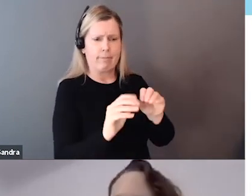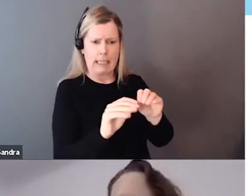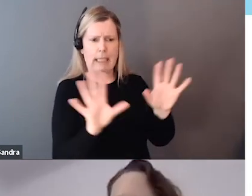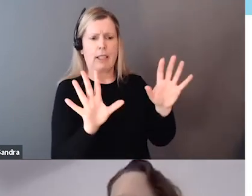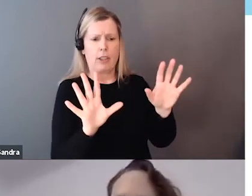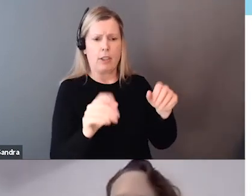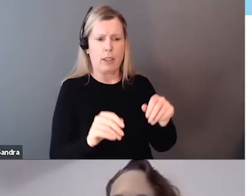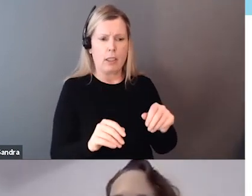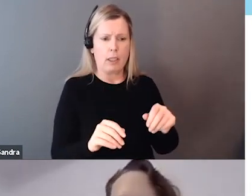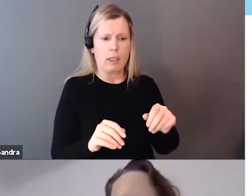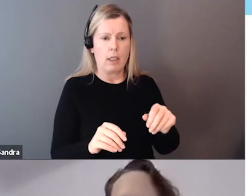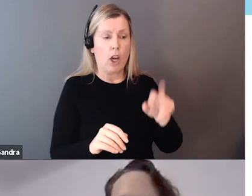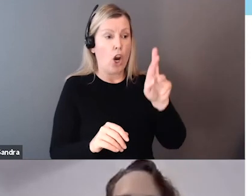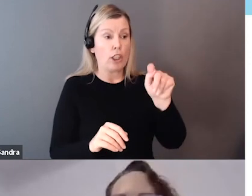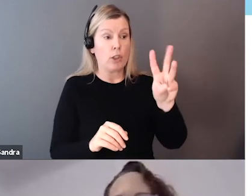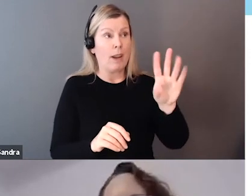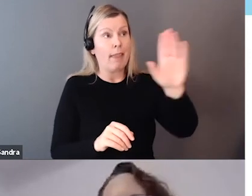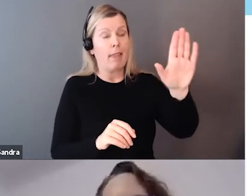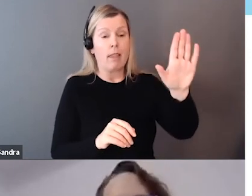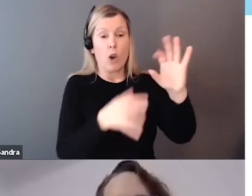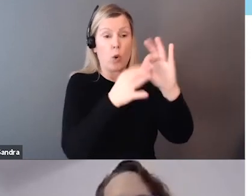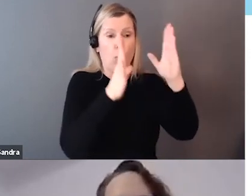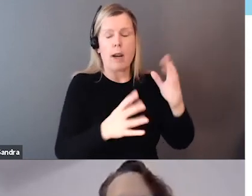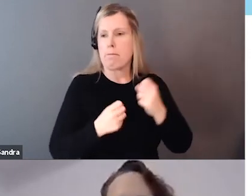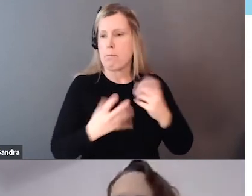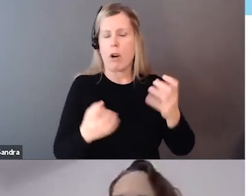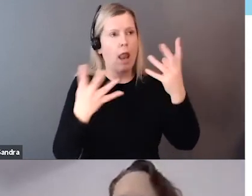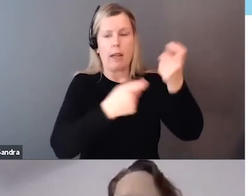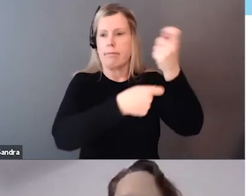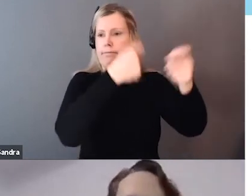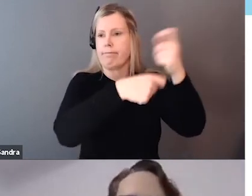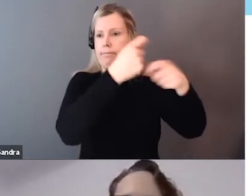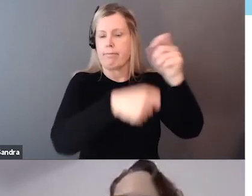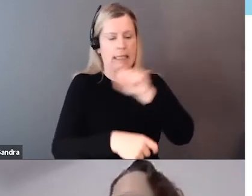return to work coordinator burnout, very high turnover in this role, and a lot of distress